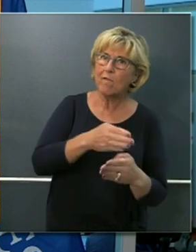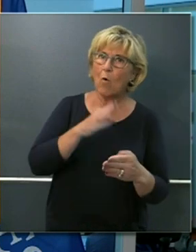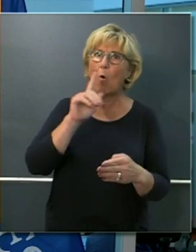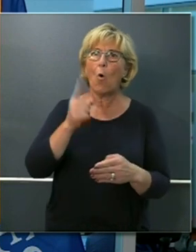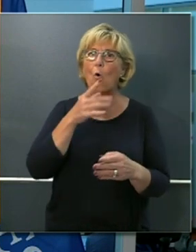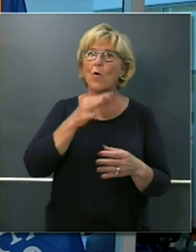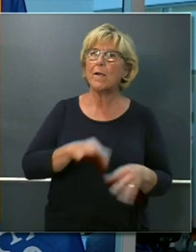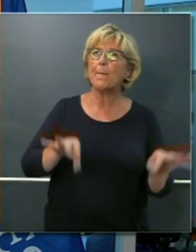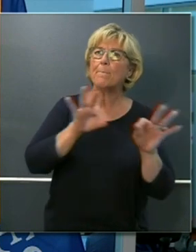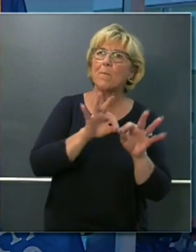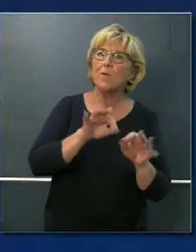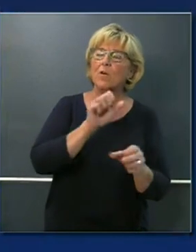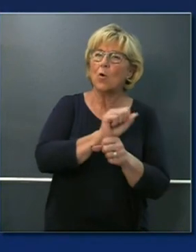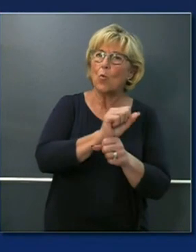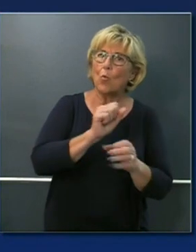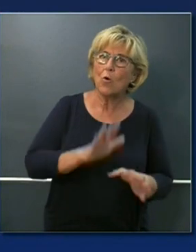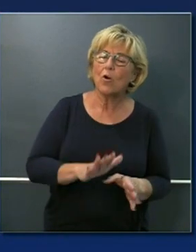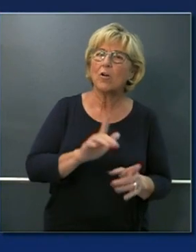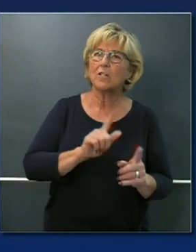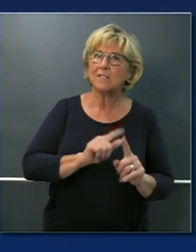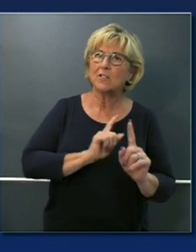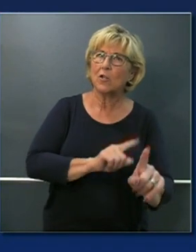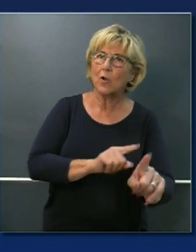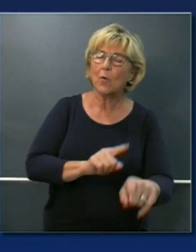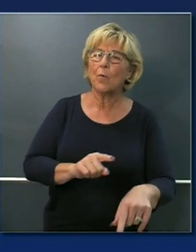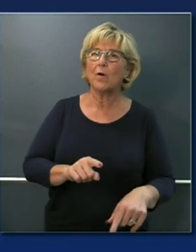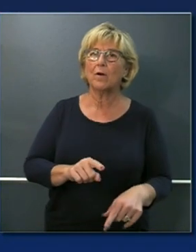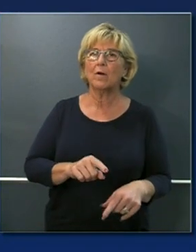WHAT DO WE NEED TO DO TO GET